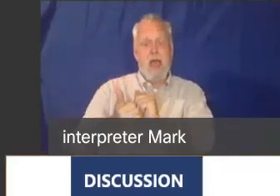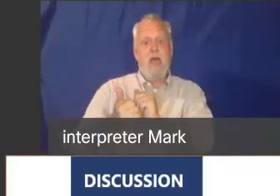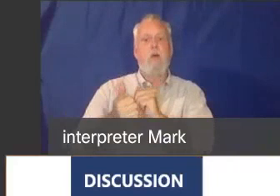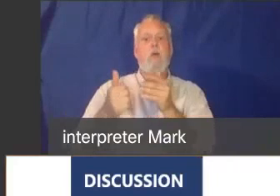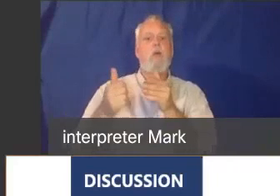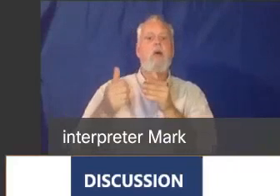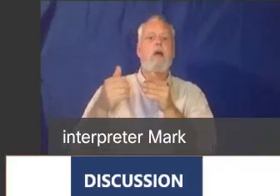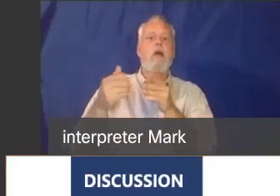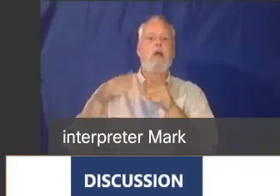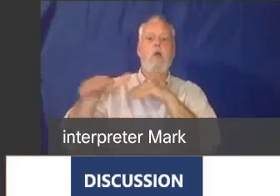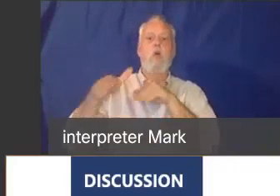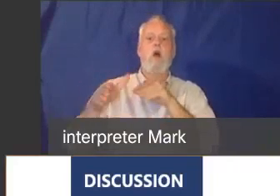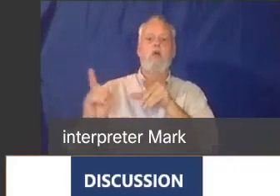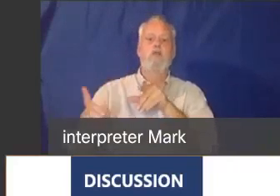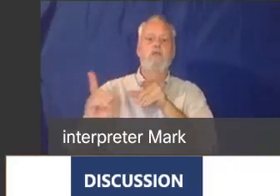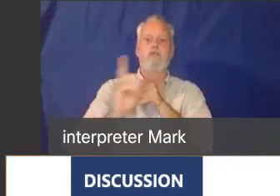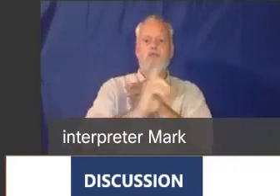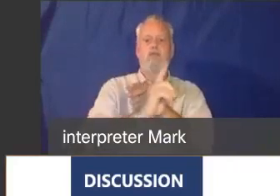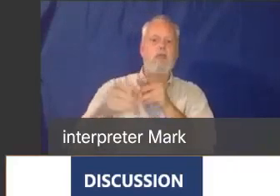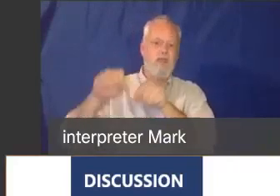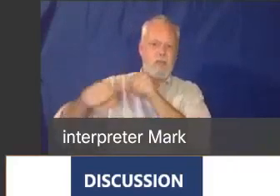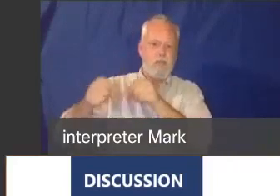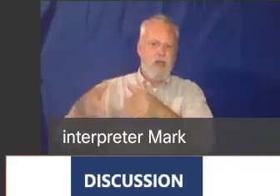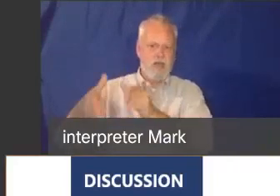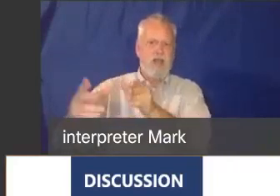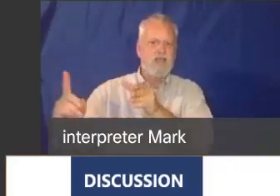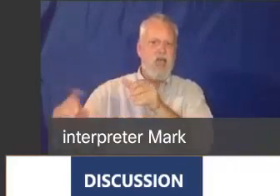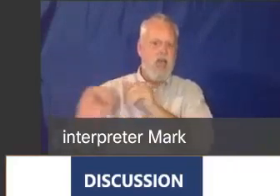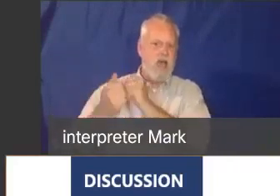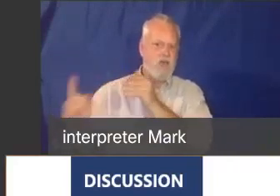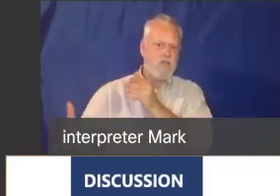And work with NPS to consider what the policy will be.